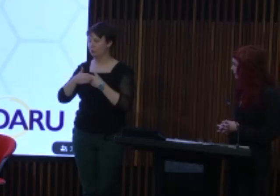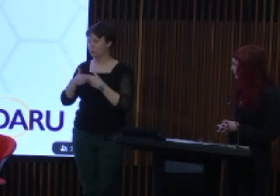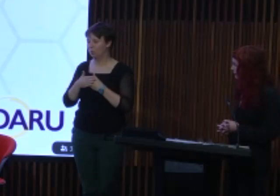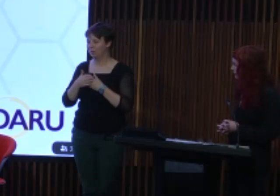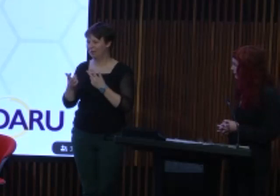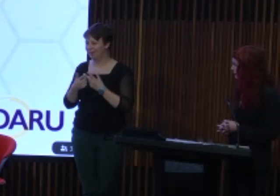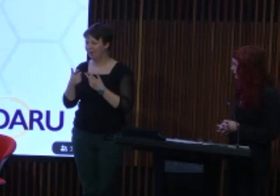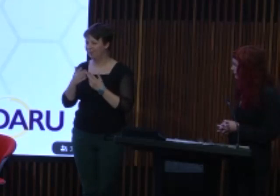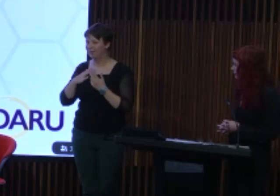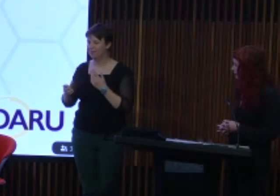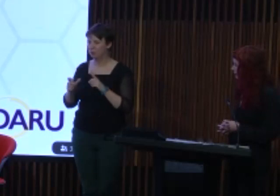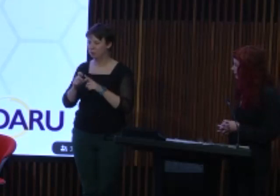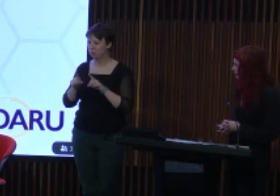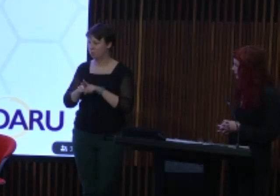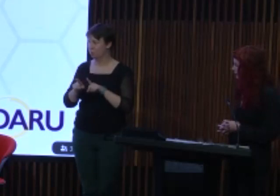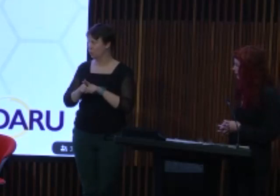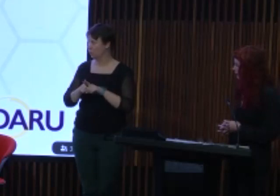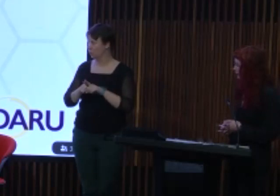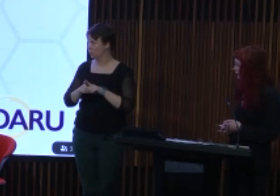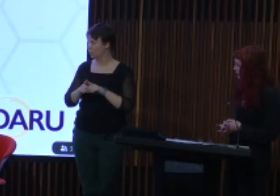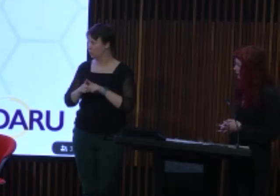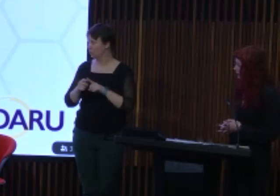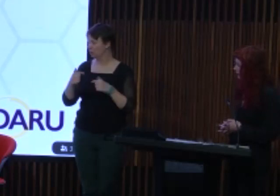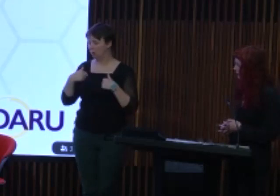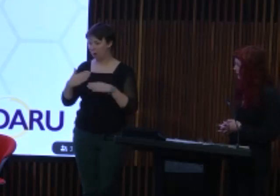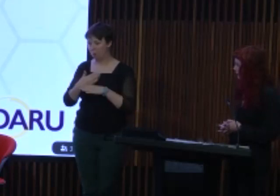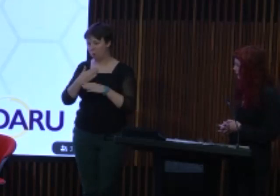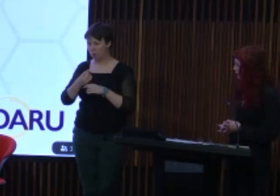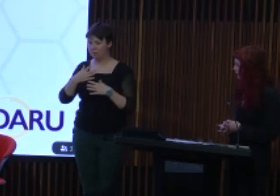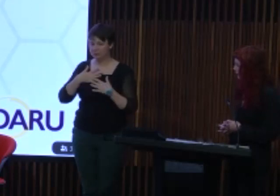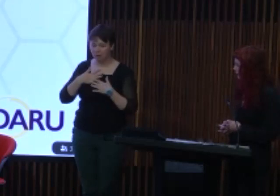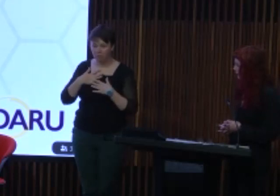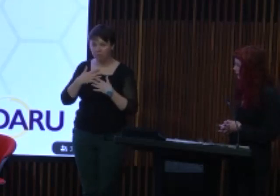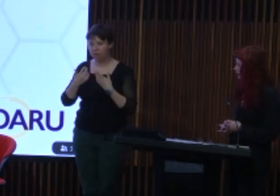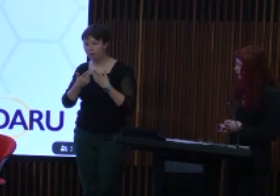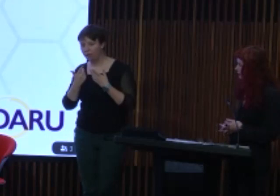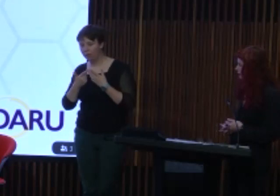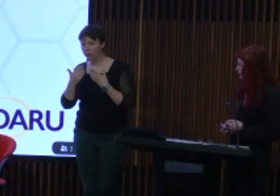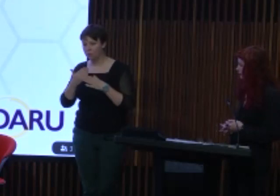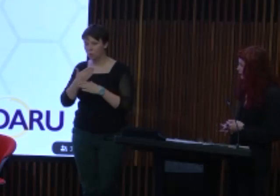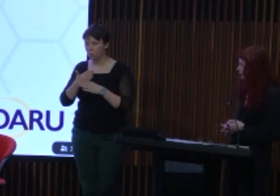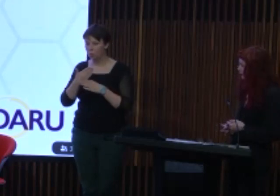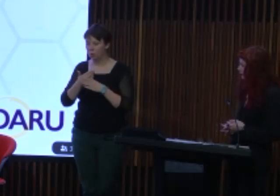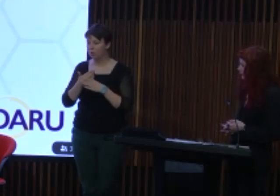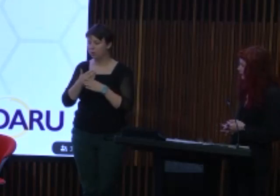if you're working, give an example, an area that I know I work in and others in the room